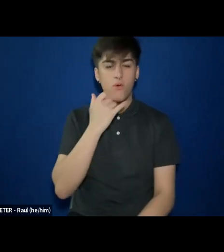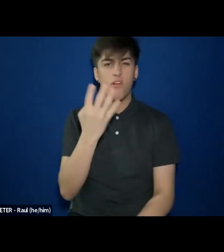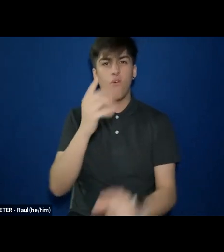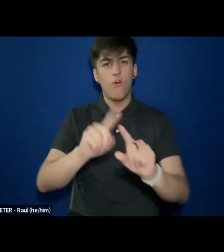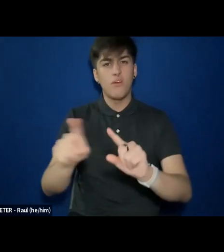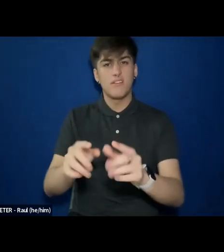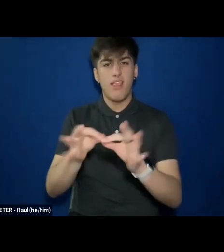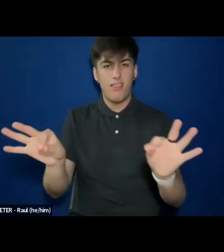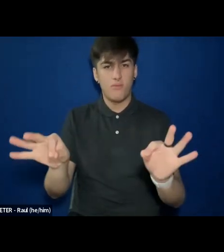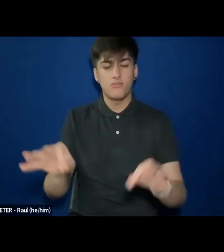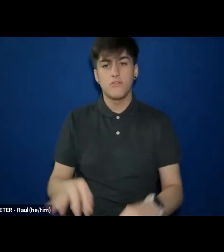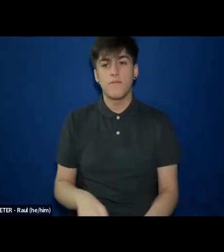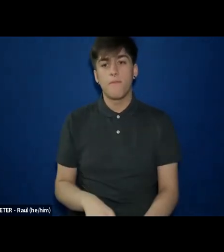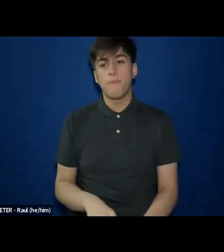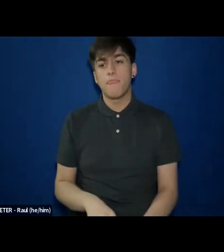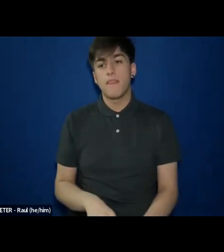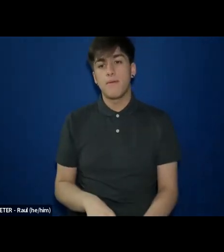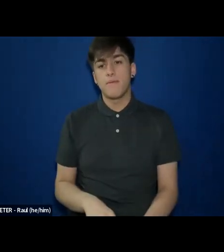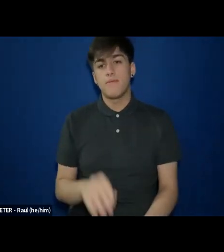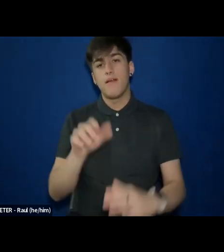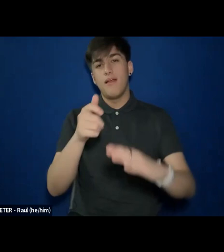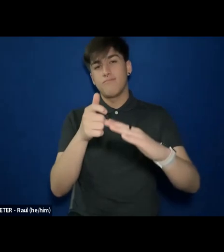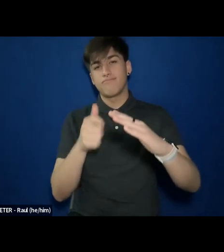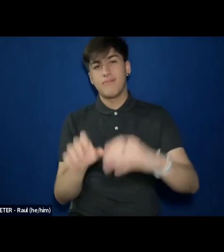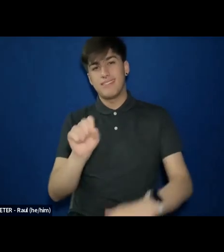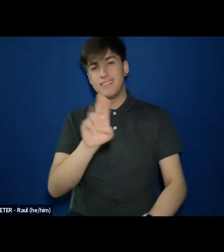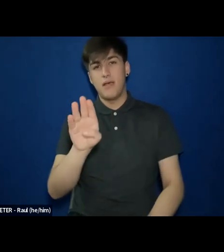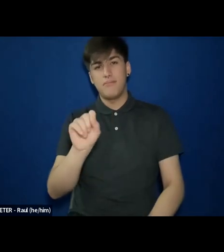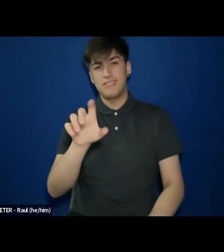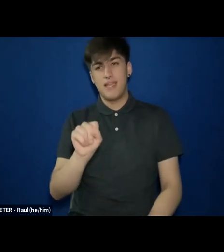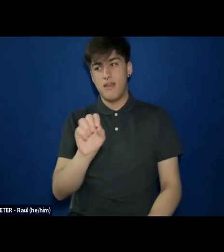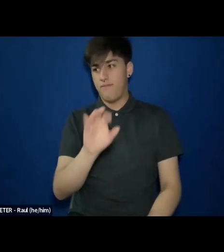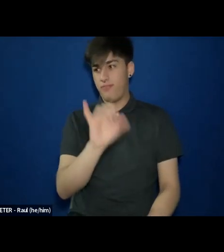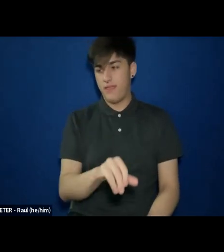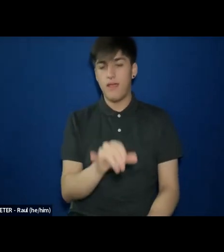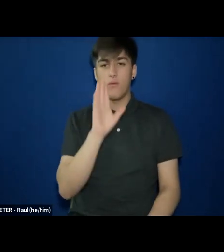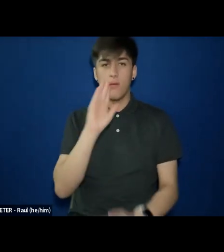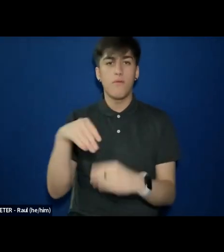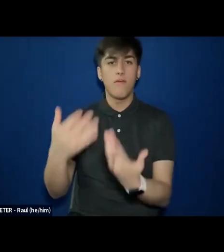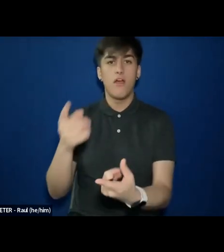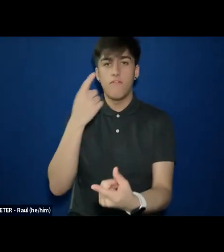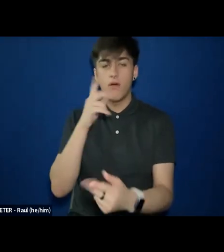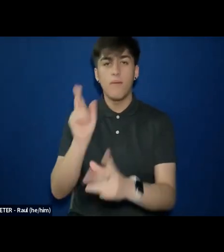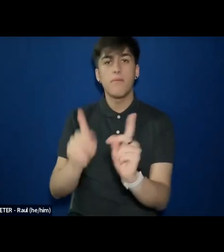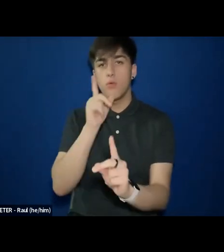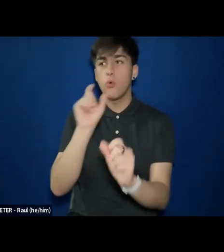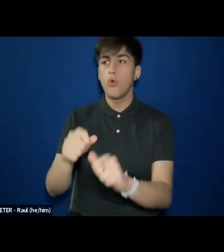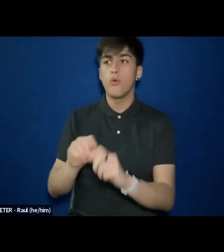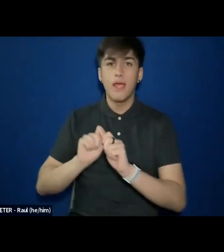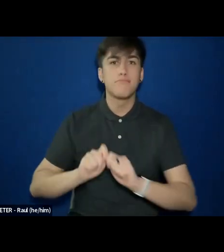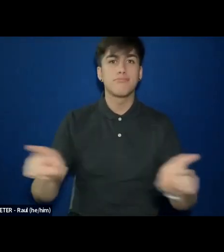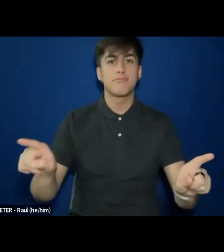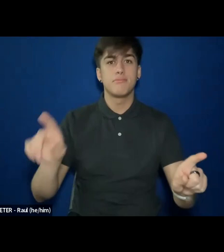subset of that will be provided to everybody who can distribute it and participate online.